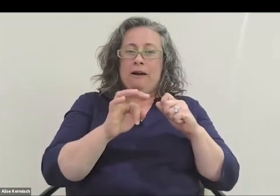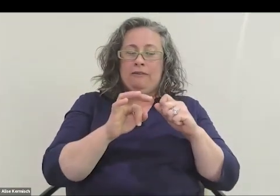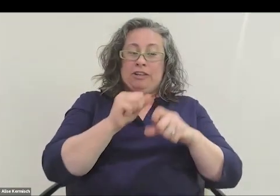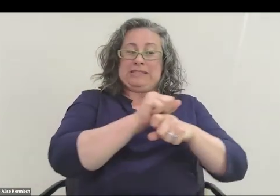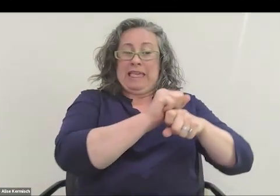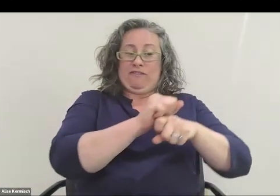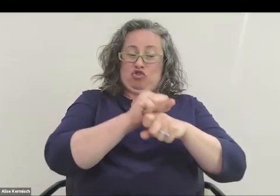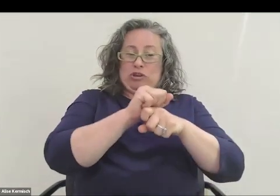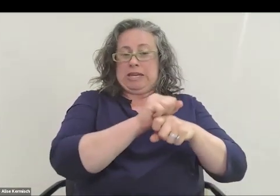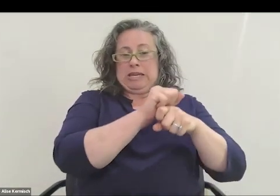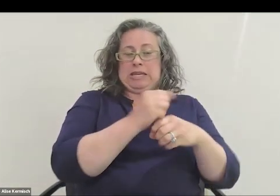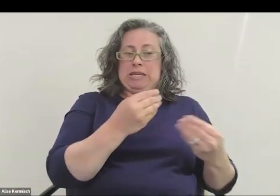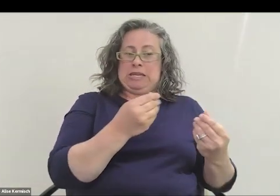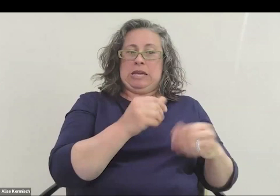She was hit in the head by someone on a horse